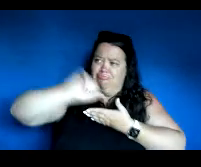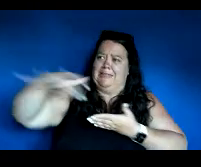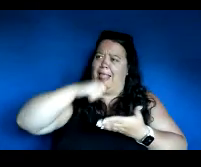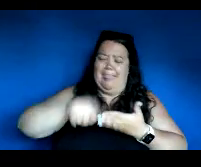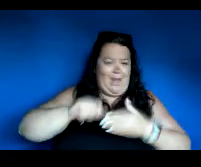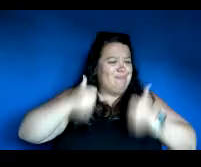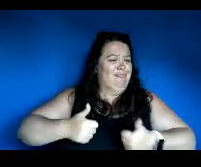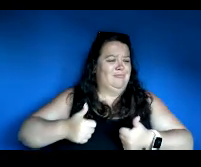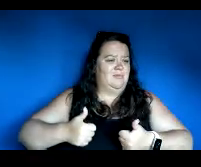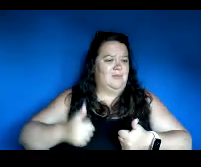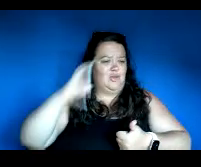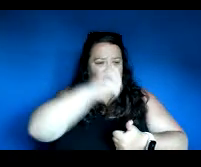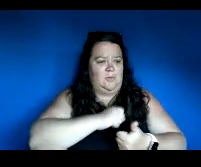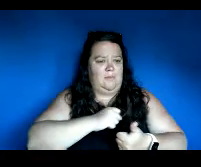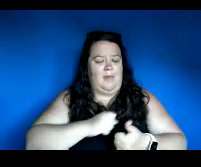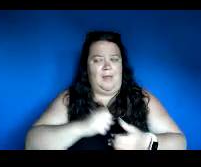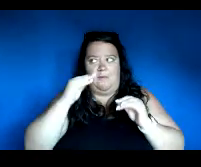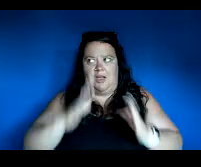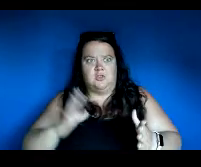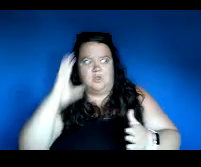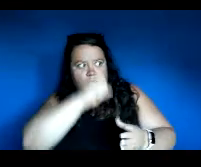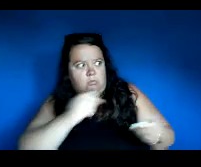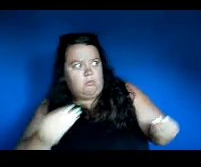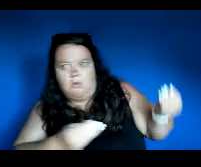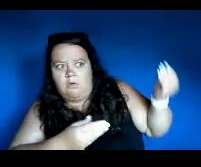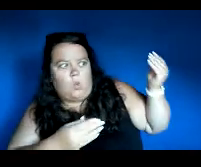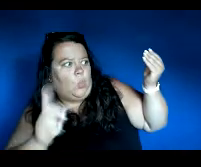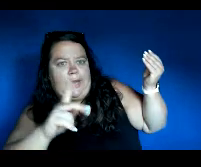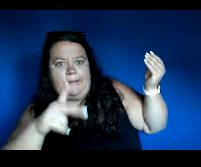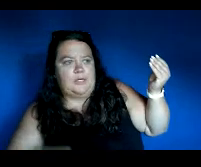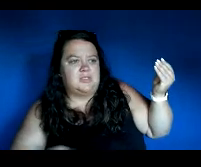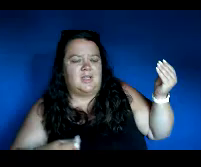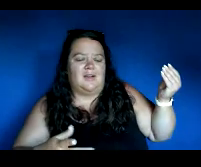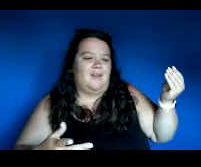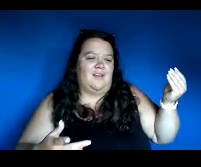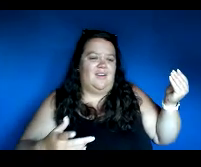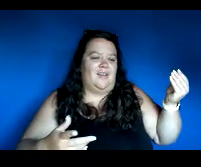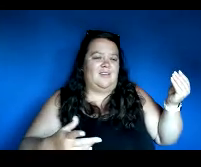and then the professor makes assumptions, and then finds out that you're both making sort of false assumptions.